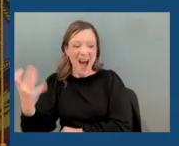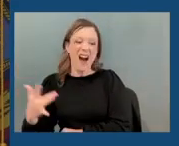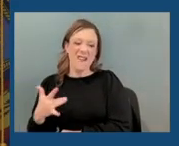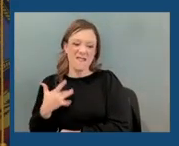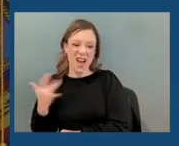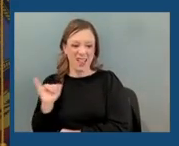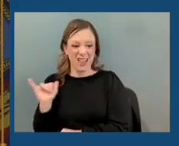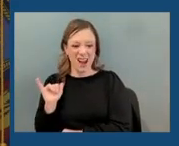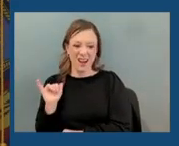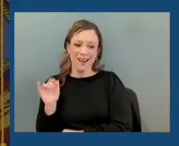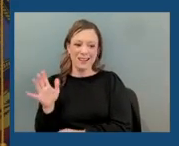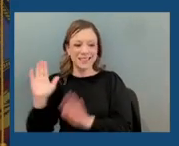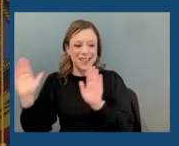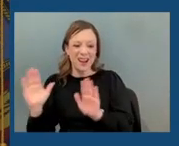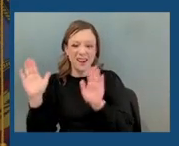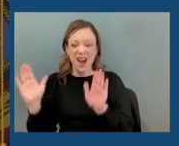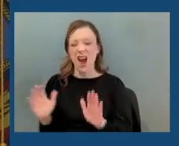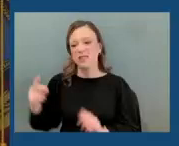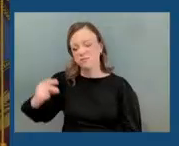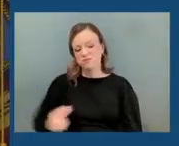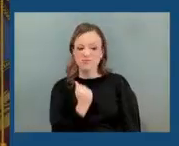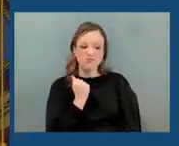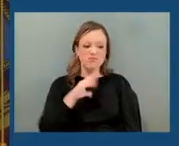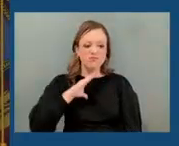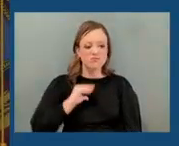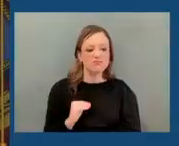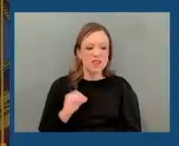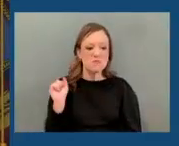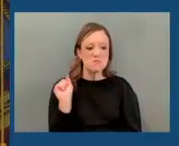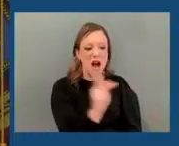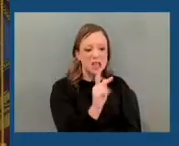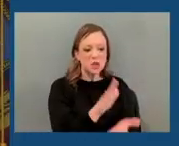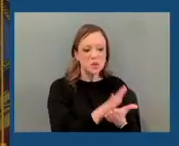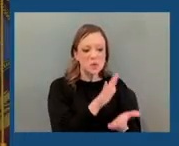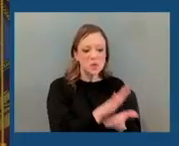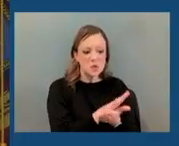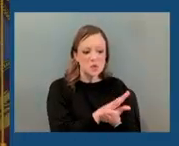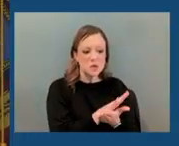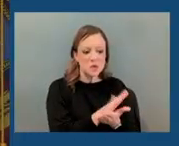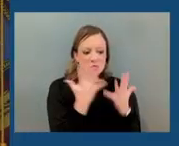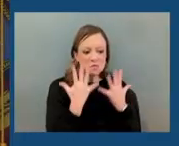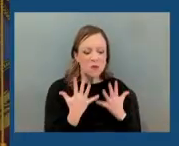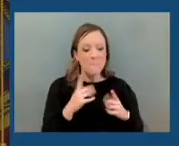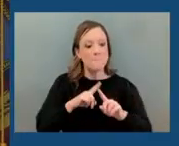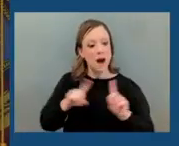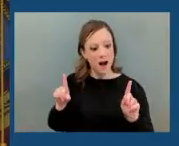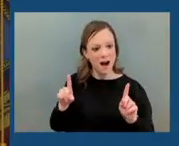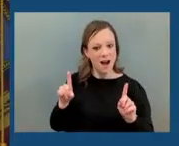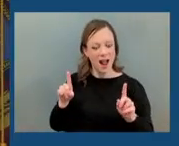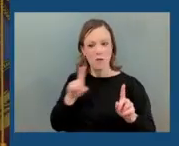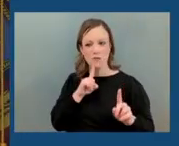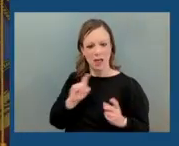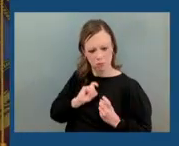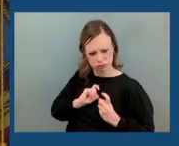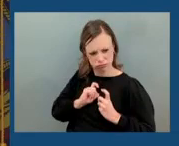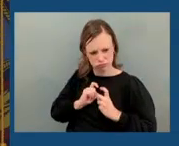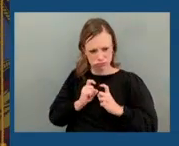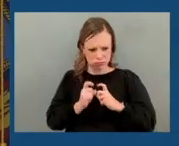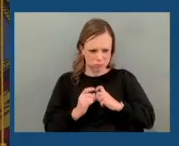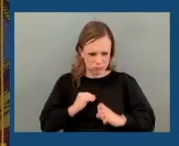but that's just human nature, but it creates a bond among people. And I've seen that it's powerful. I said two academies a year, we're not gonna have enough people.